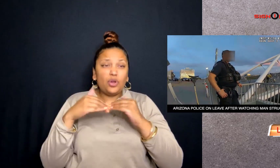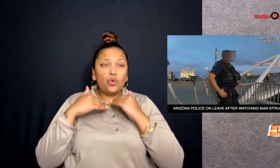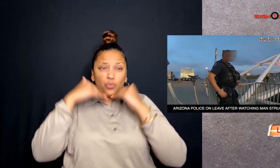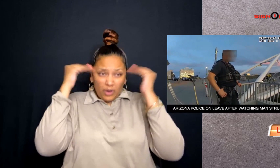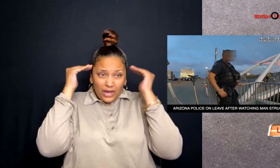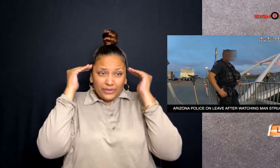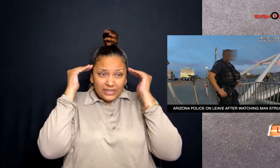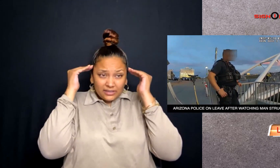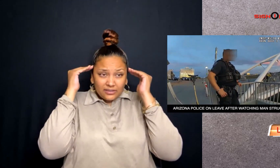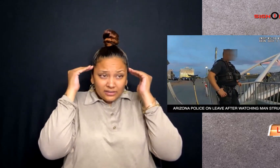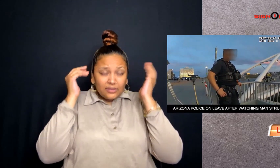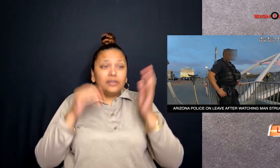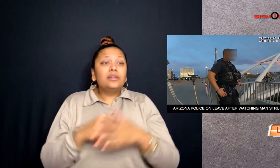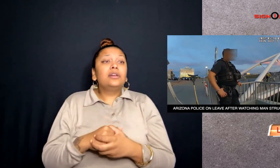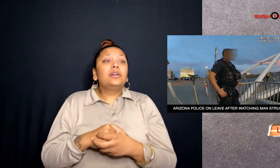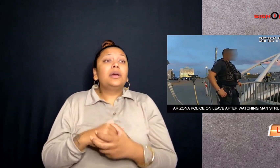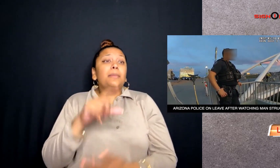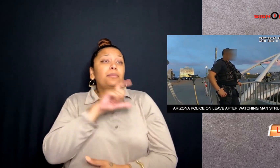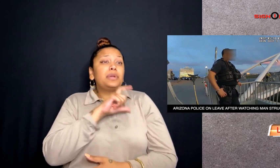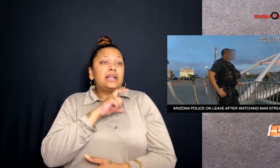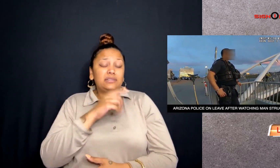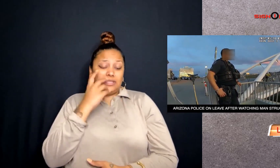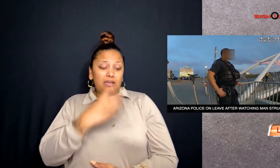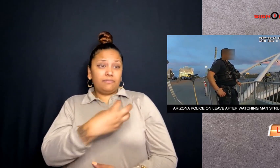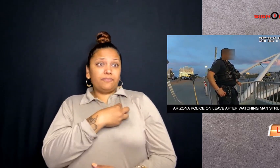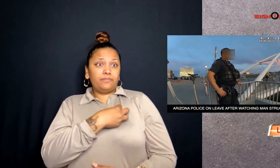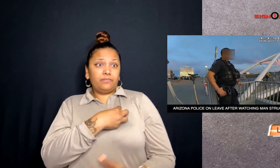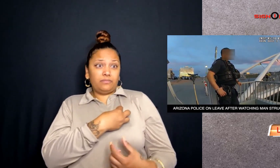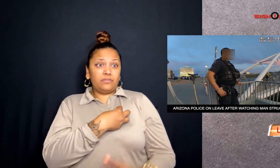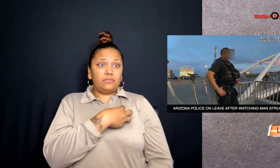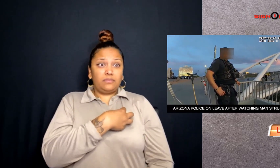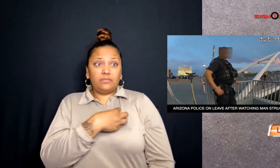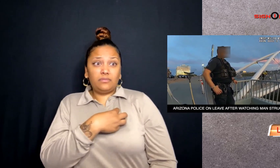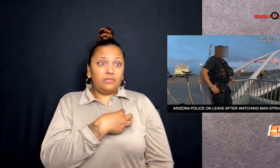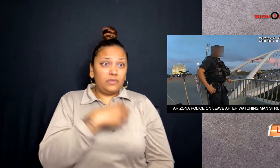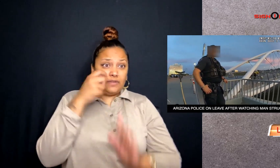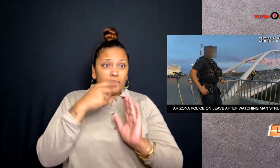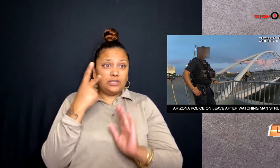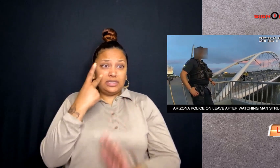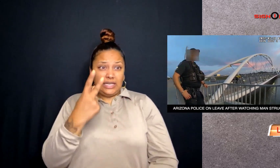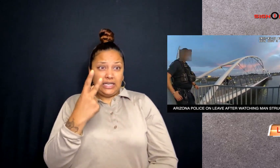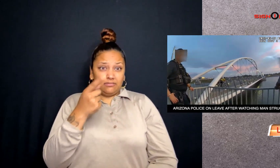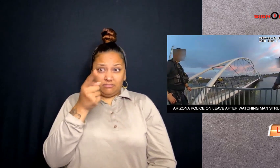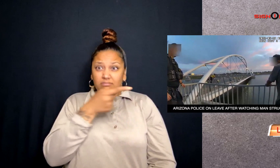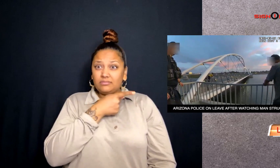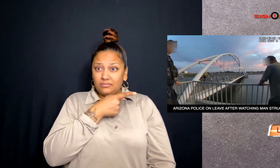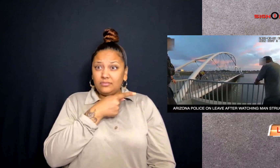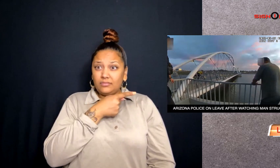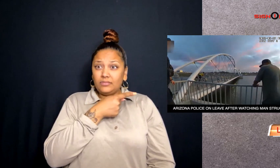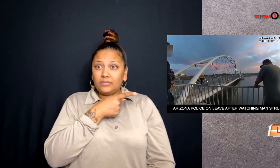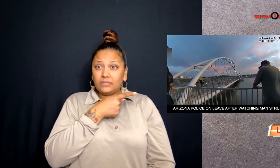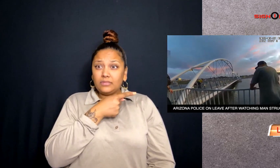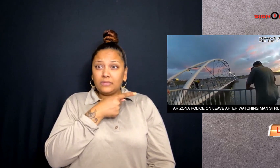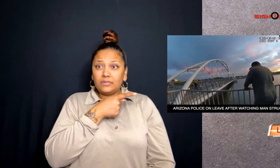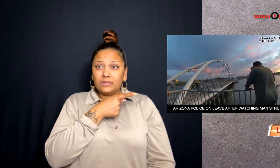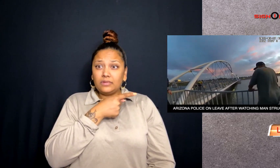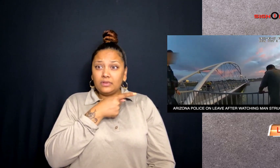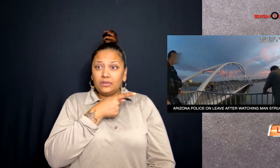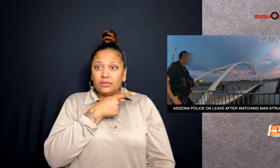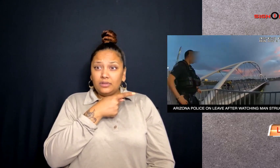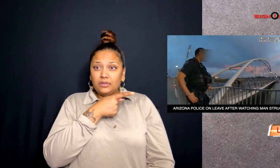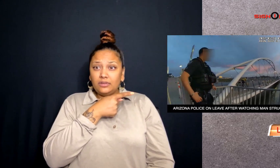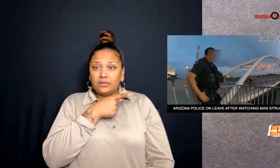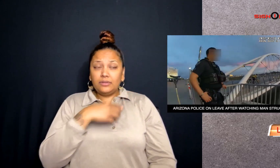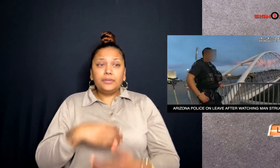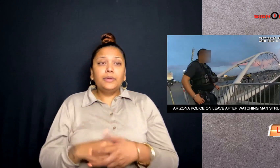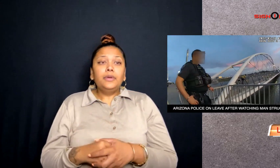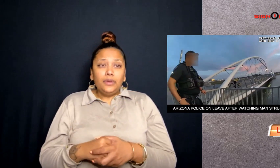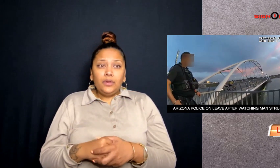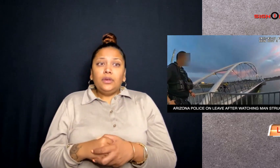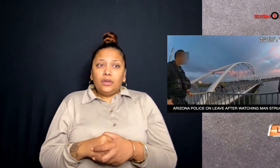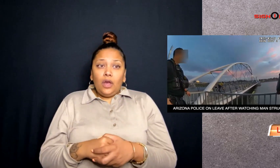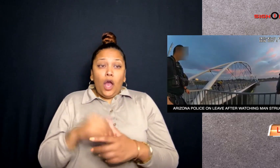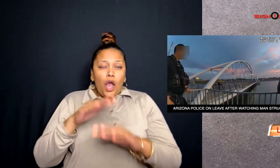after he walked into the lake he drowned the police body cam video that you're seeing was